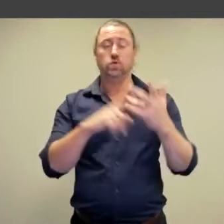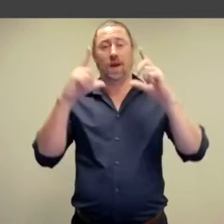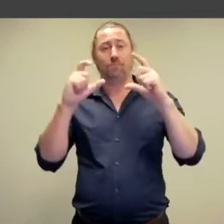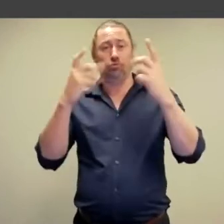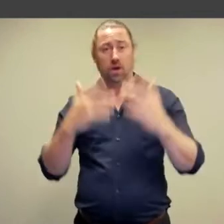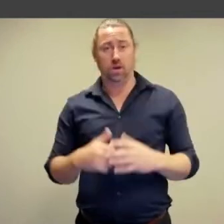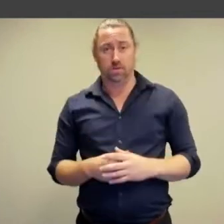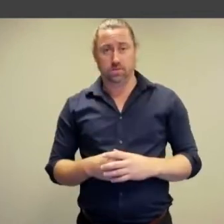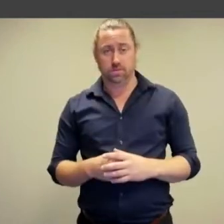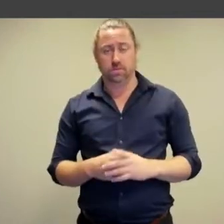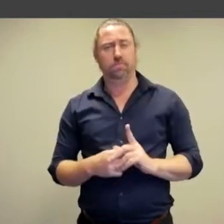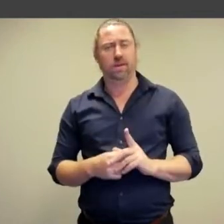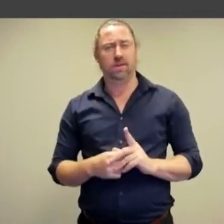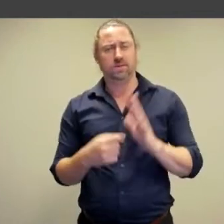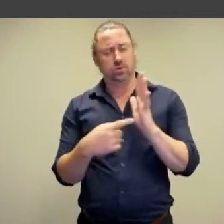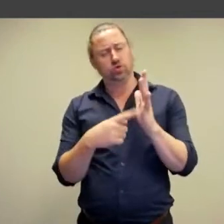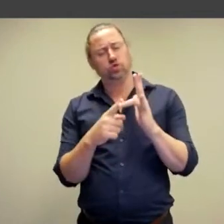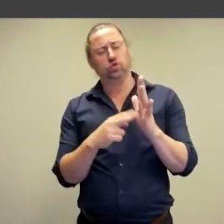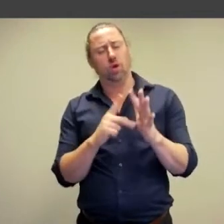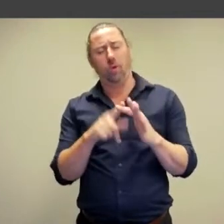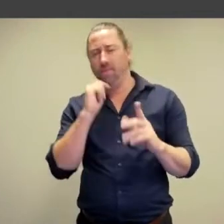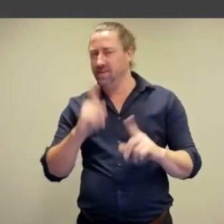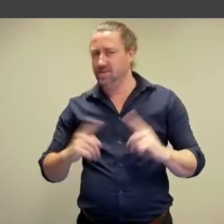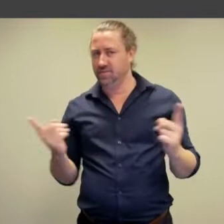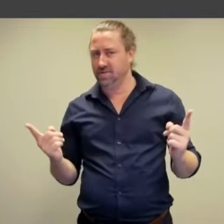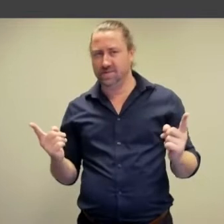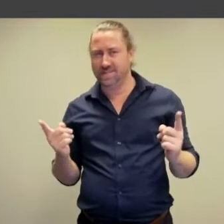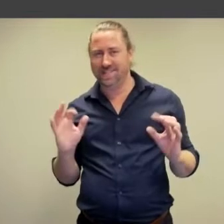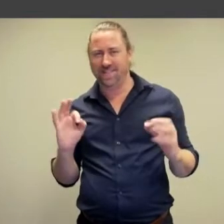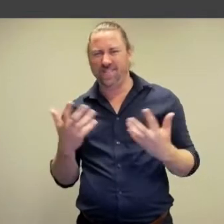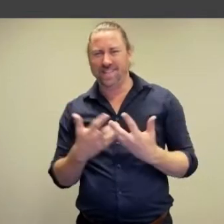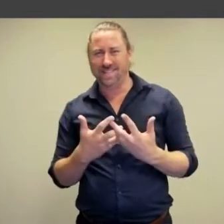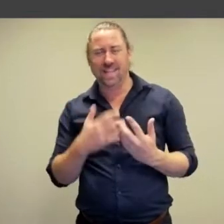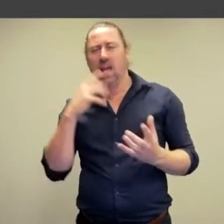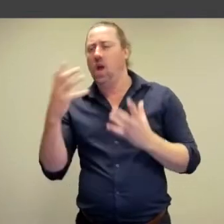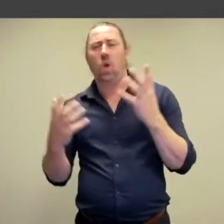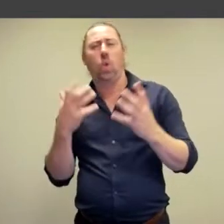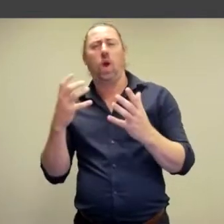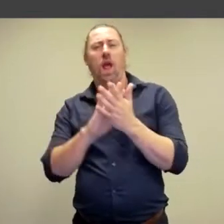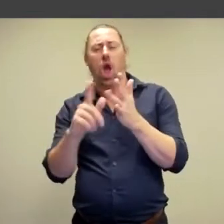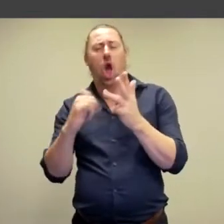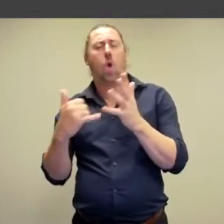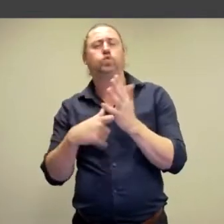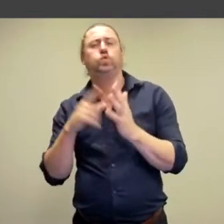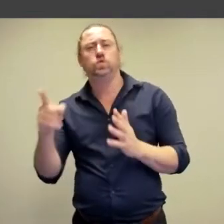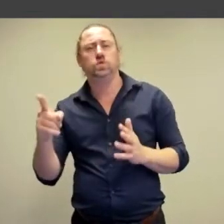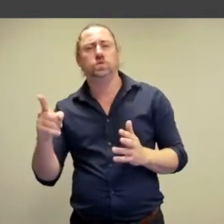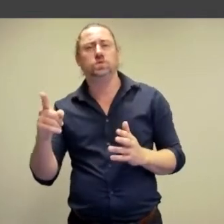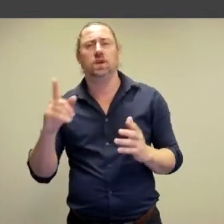but the tone in this work is all wrong.